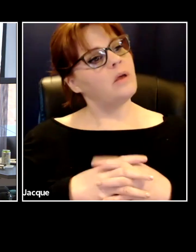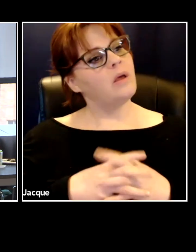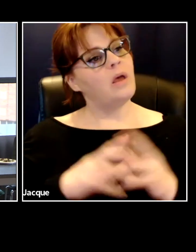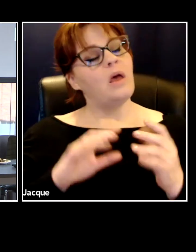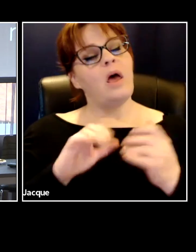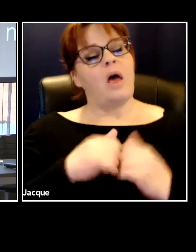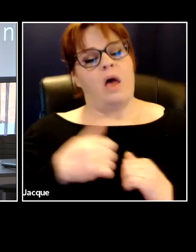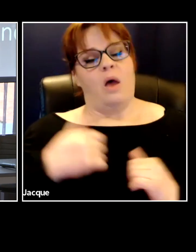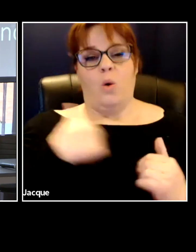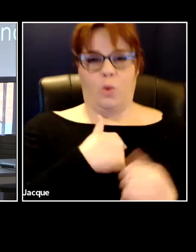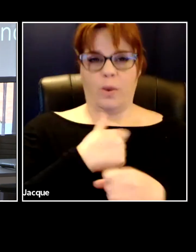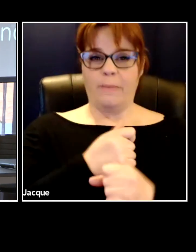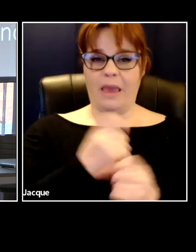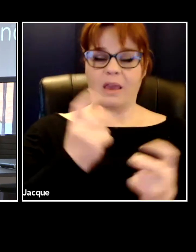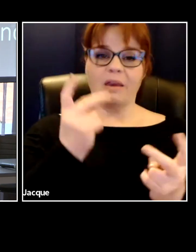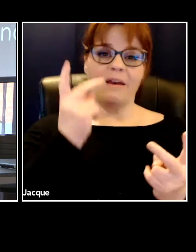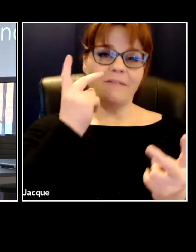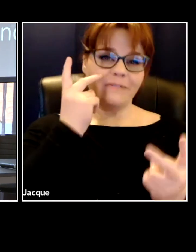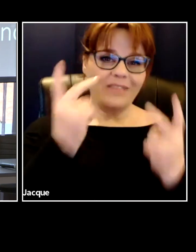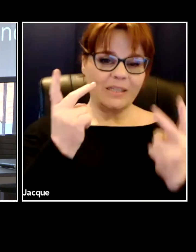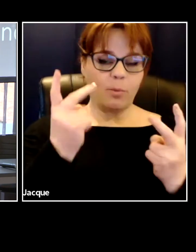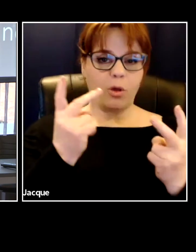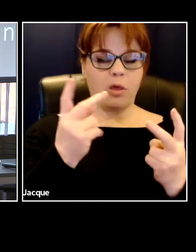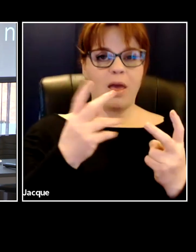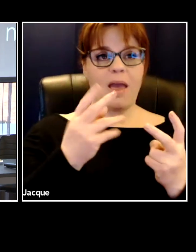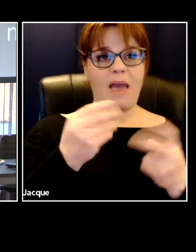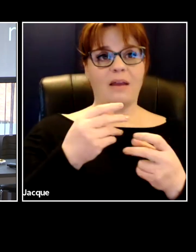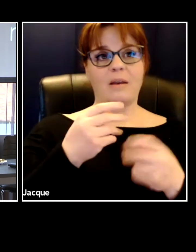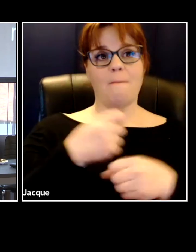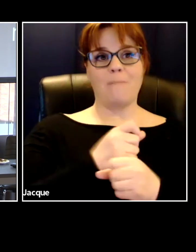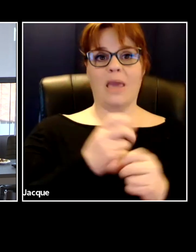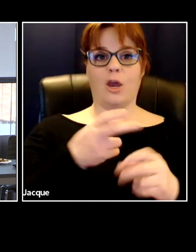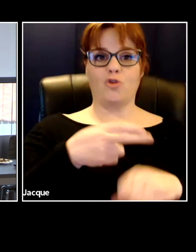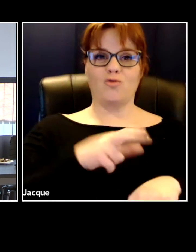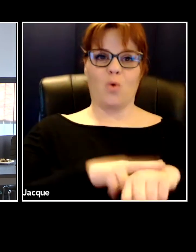um and normalize non-driving is this next question and this is I'm going to ask you to to respond